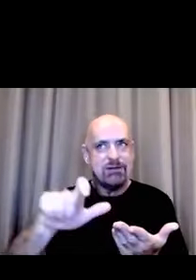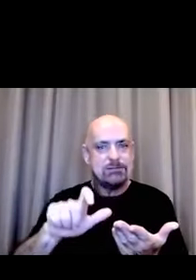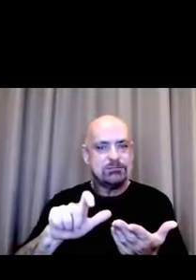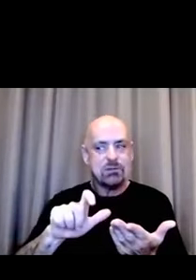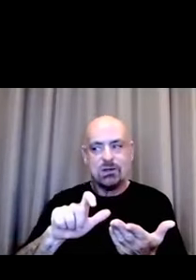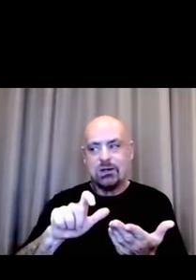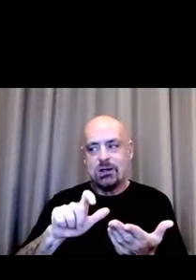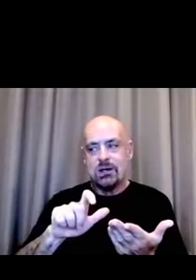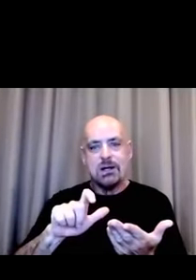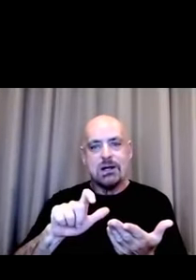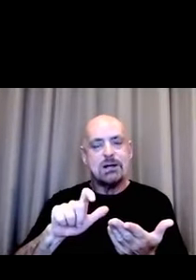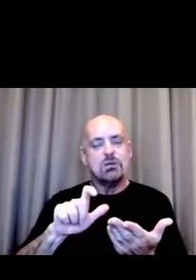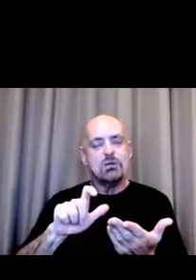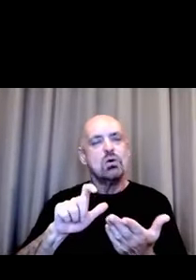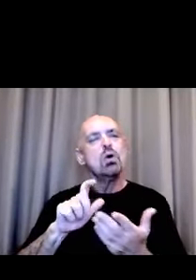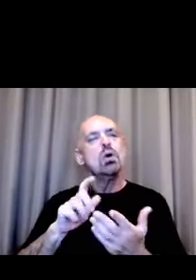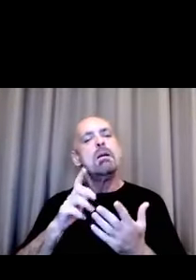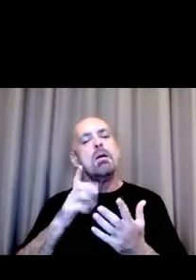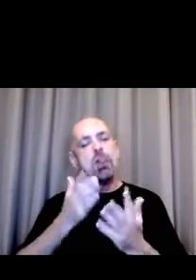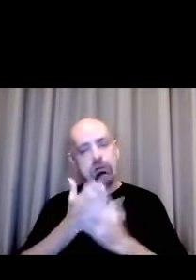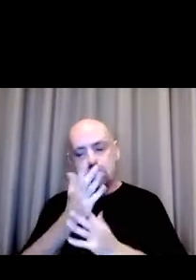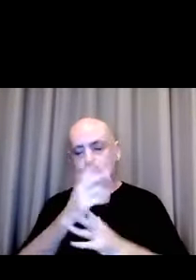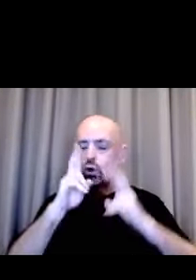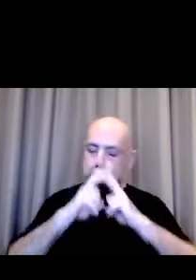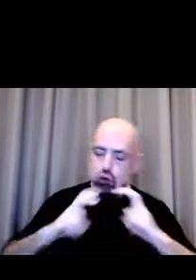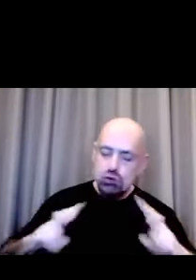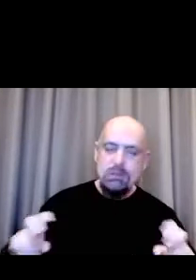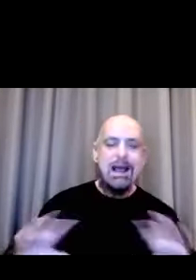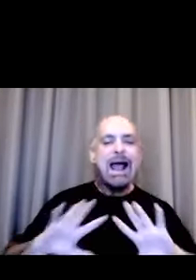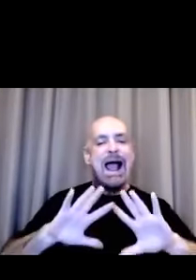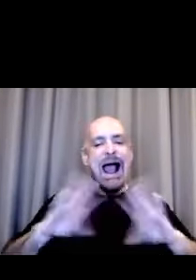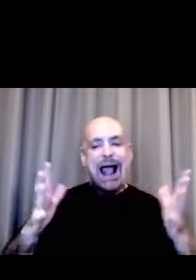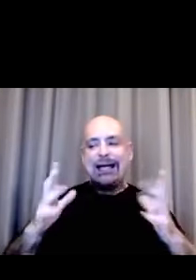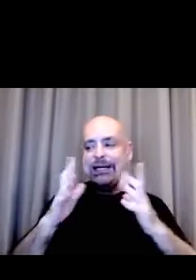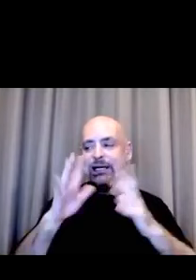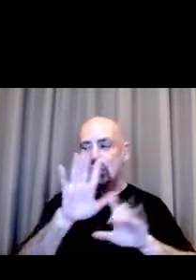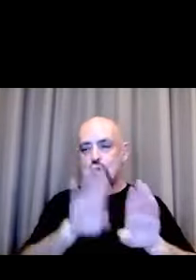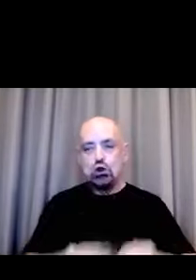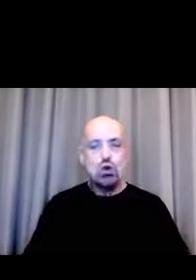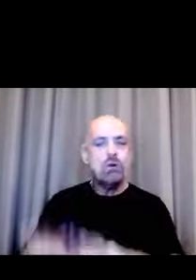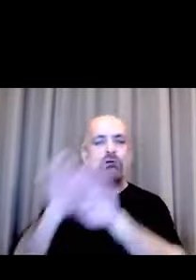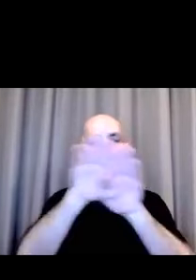before legal rights. They can be perceived as multi racial